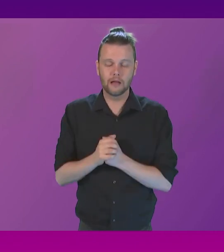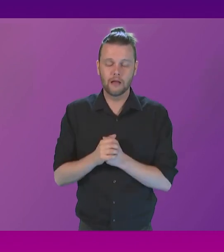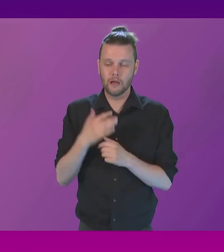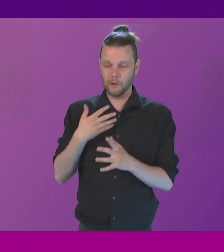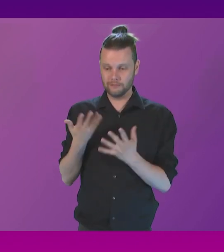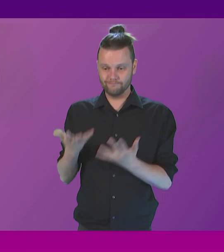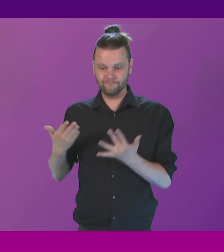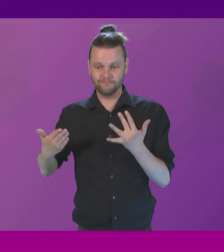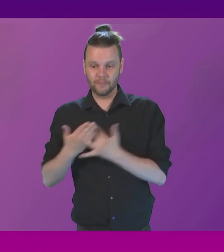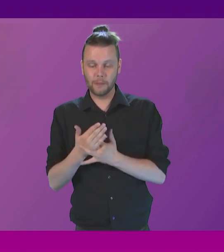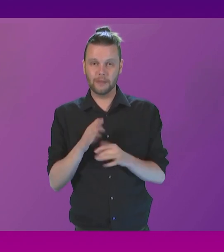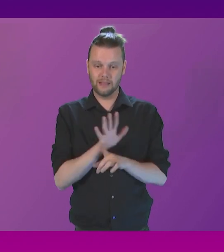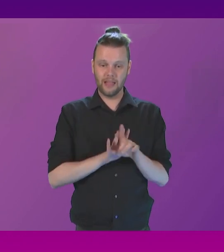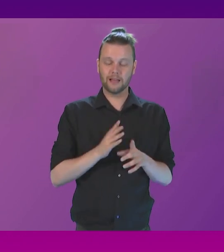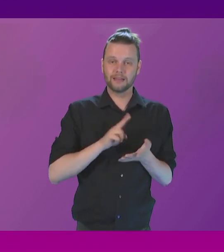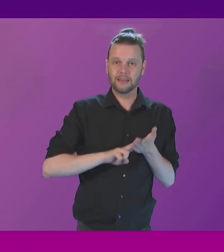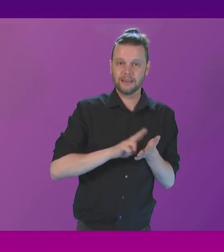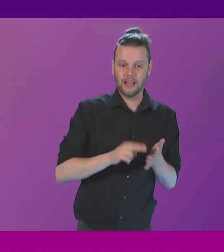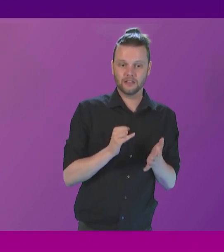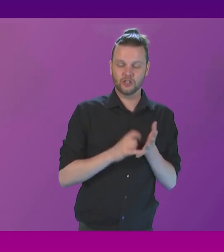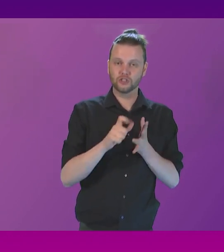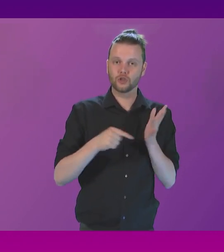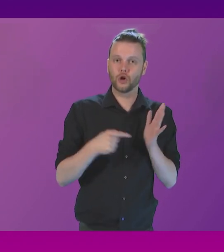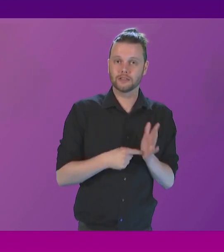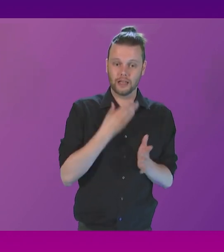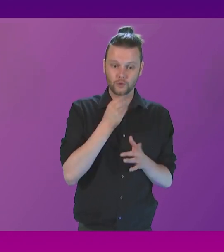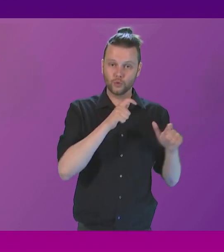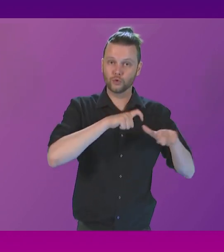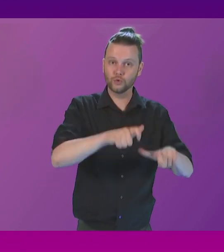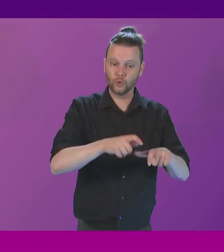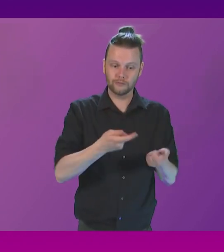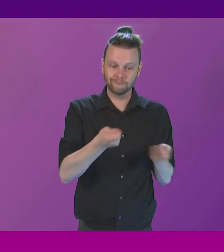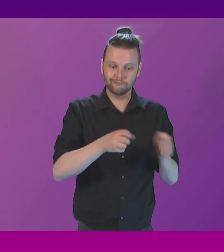allow NatureScot to issue the licences required to use Asulox to control bracken, given that there